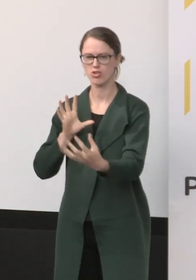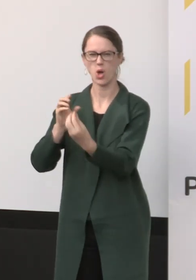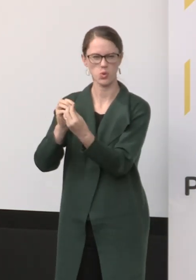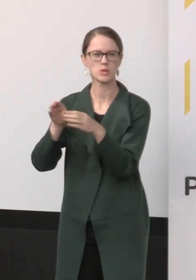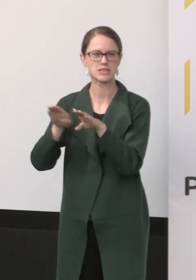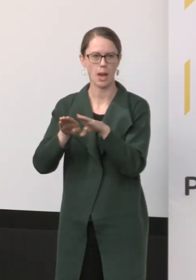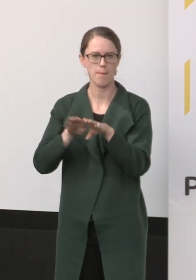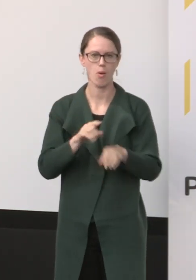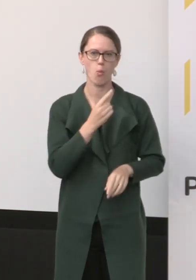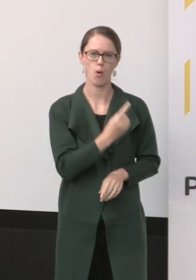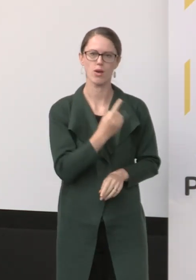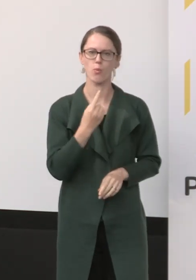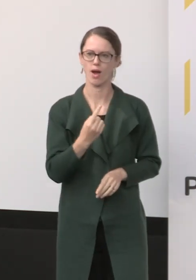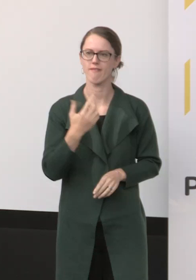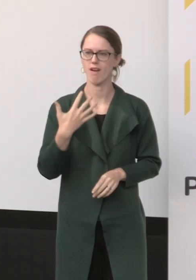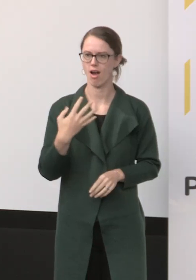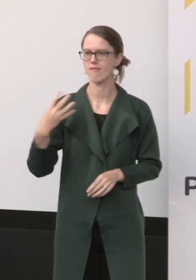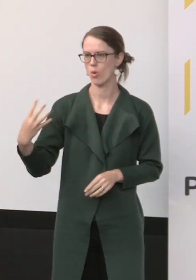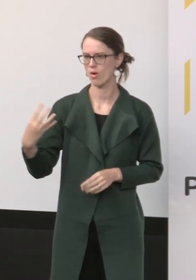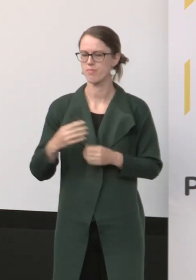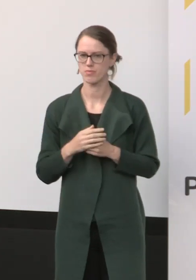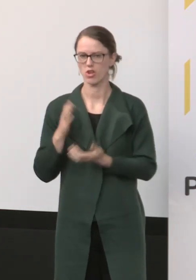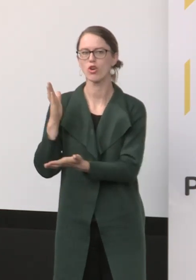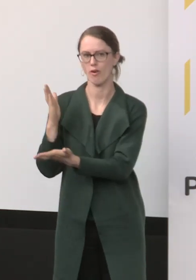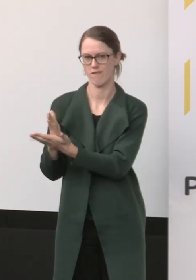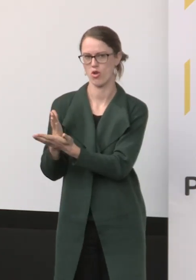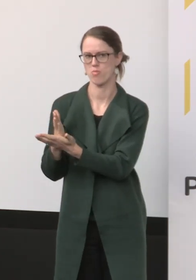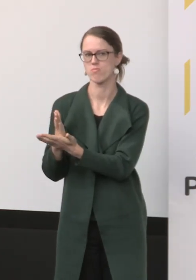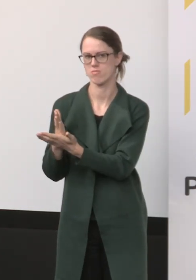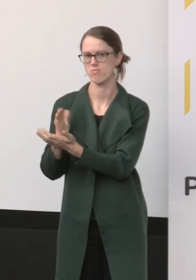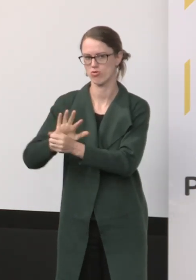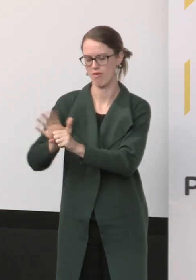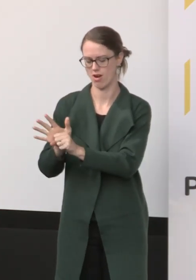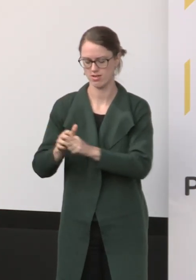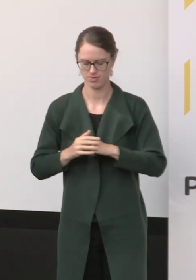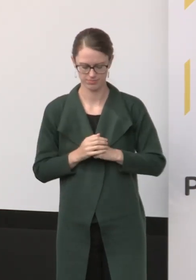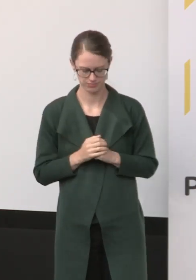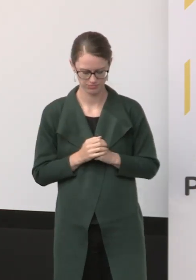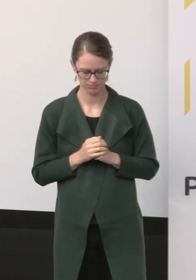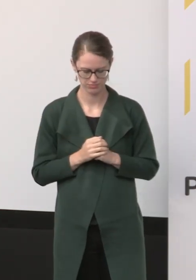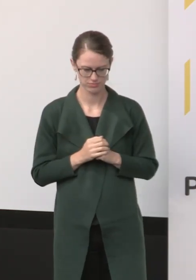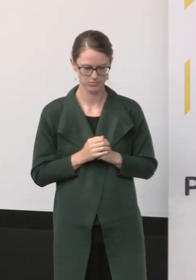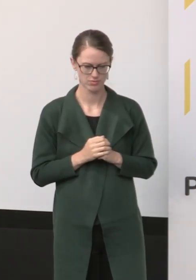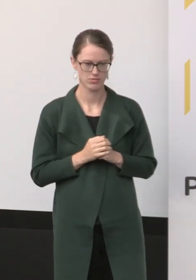sixth day in a row without any